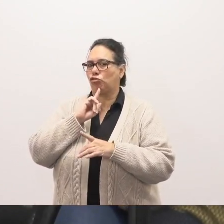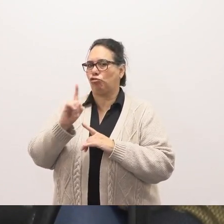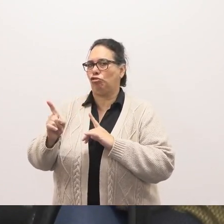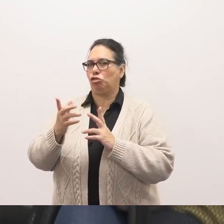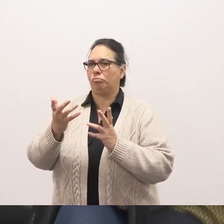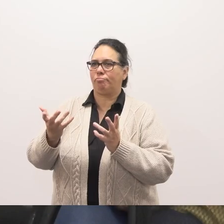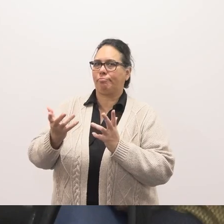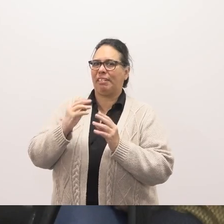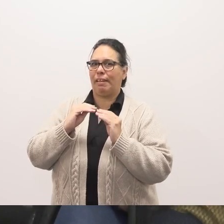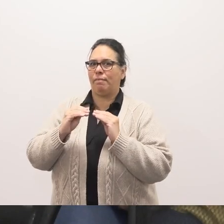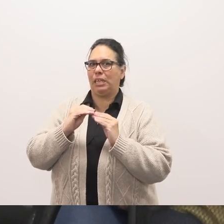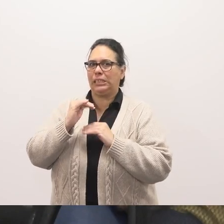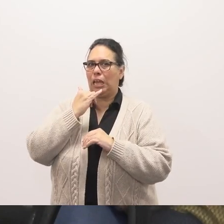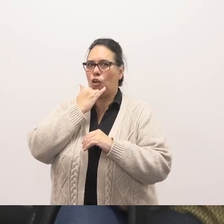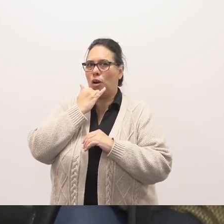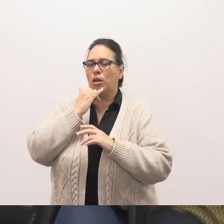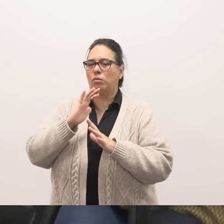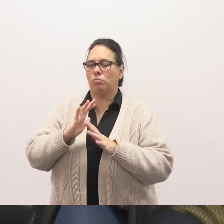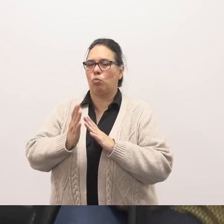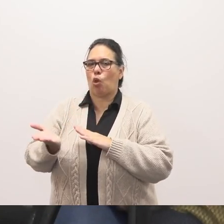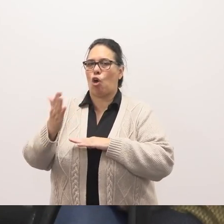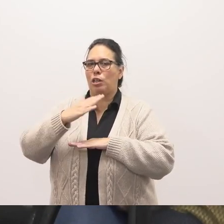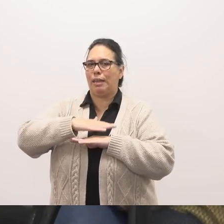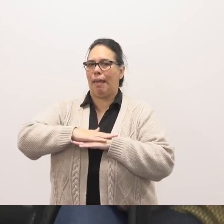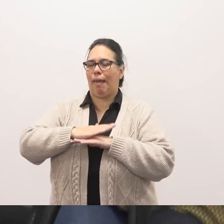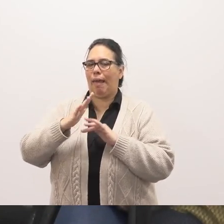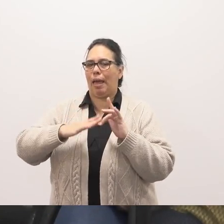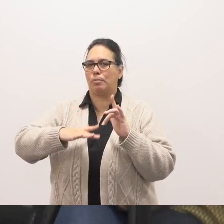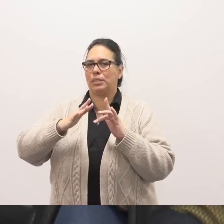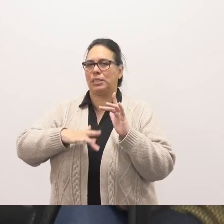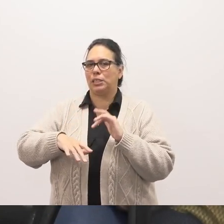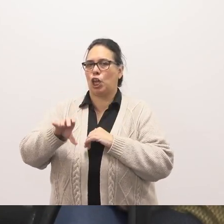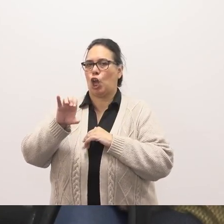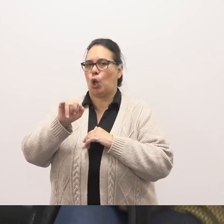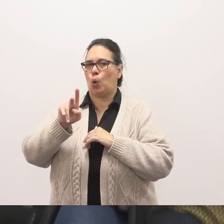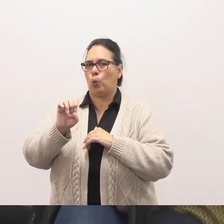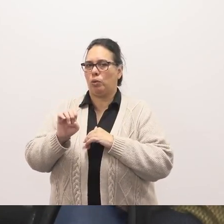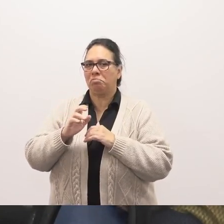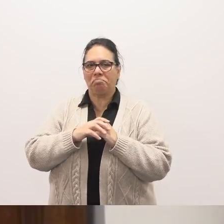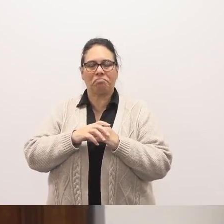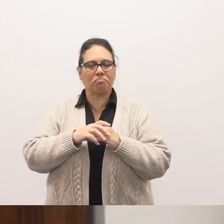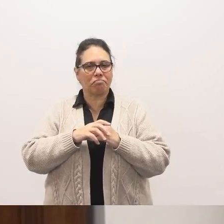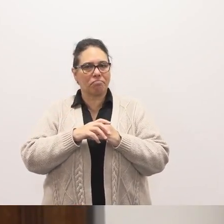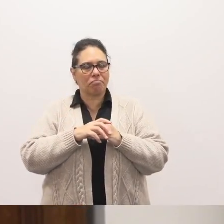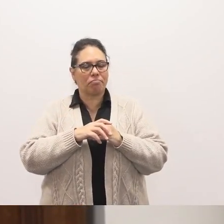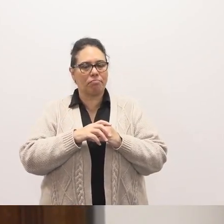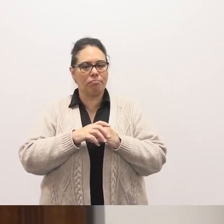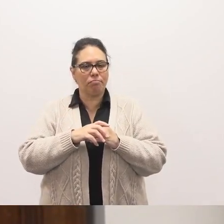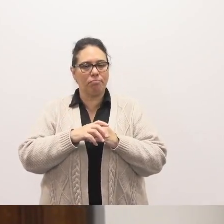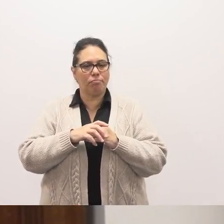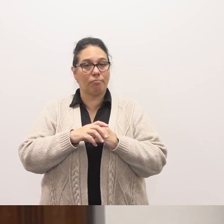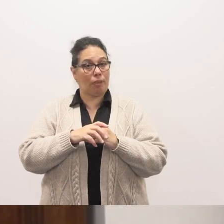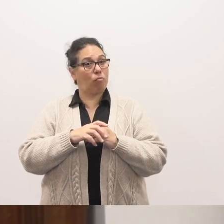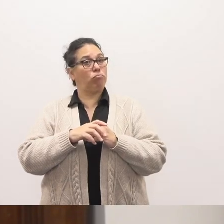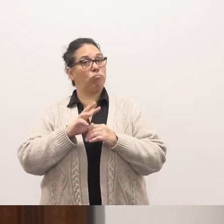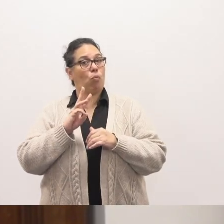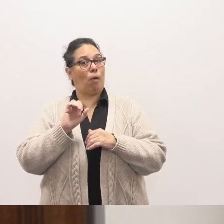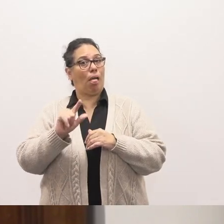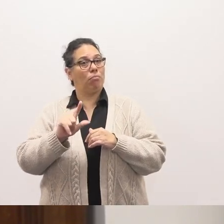with that all day absence code next year. Yeah. Well, I appreciate the effort.